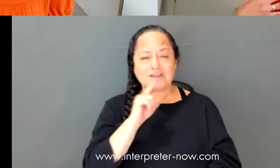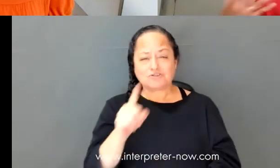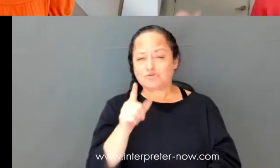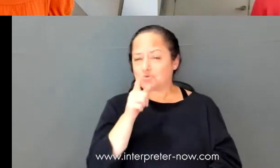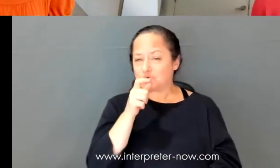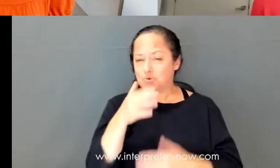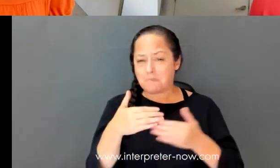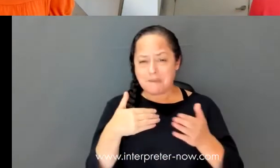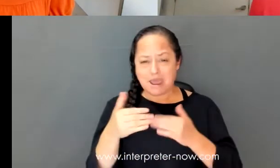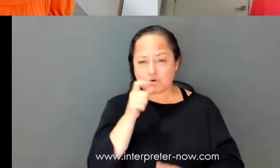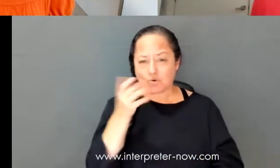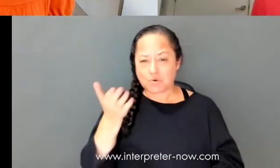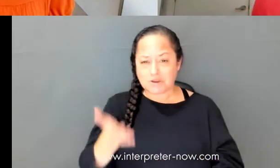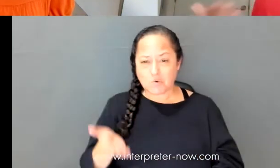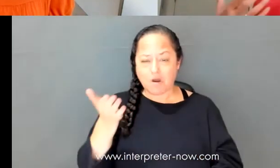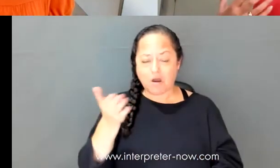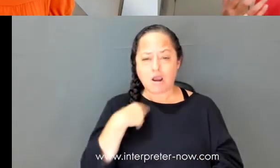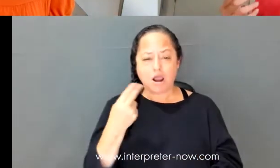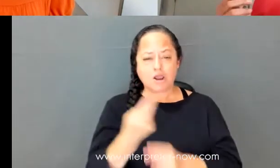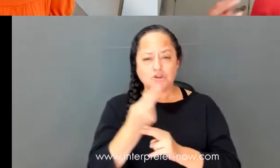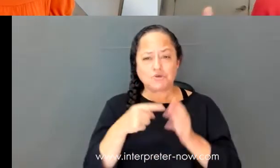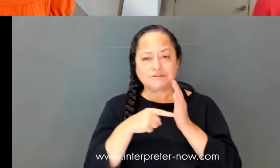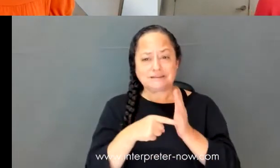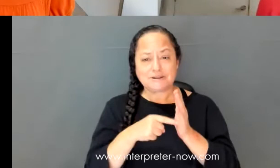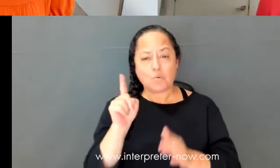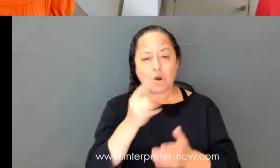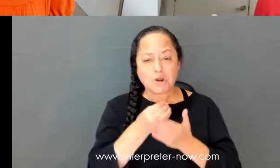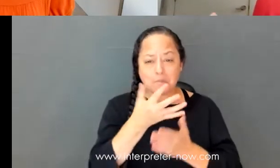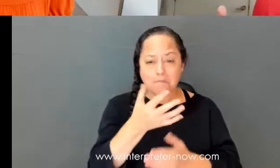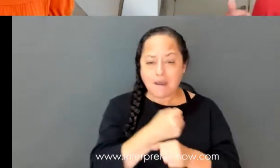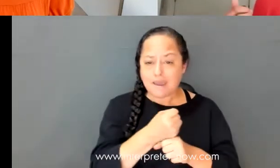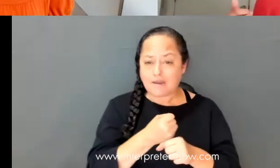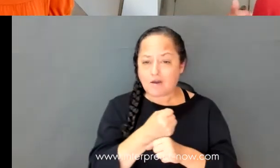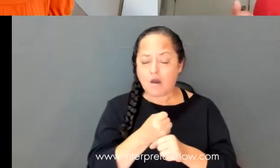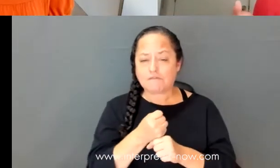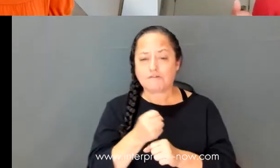I use the example of like, where you buy your coffee from or where you go, have your meals